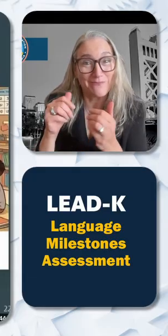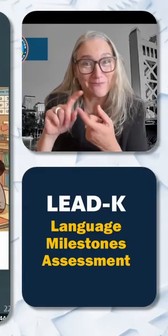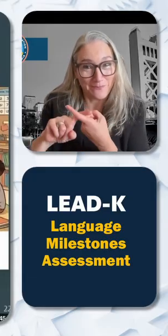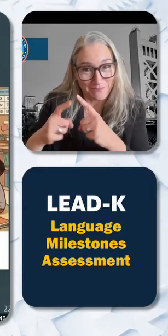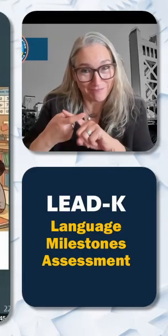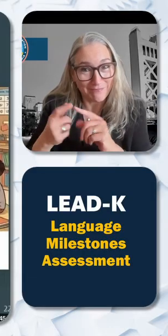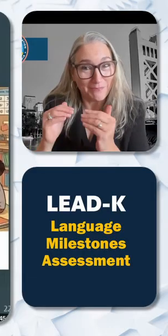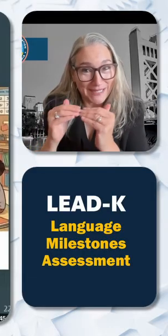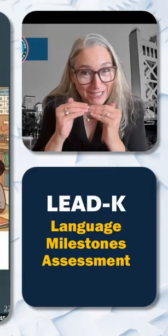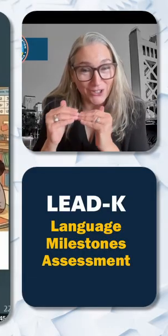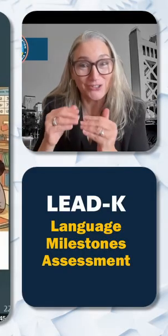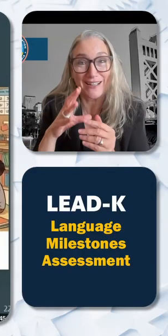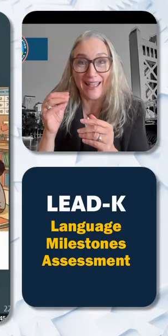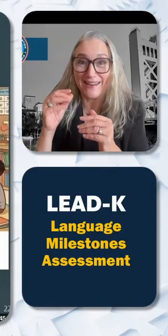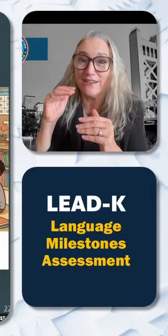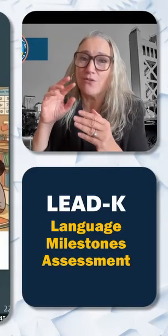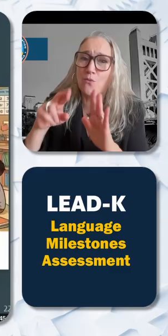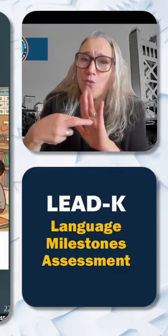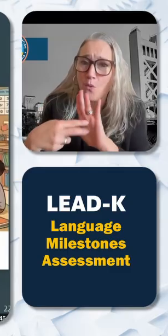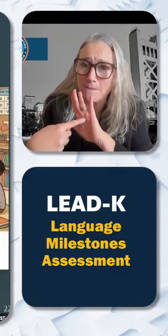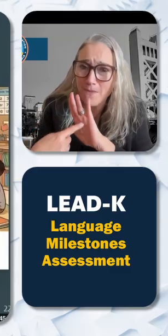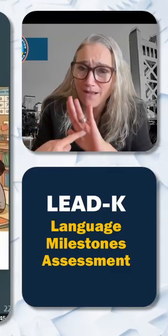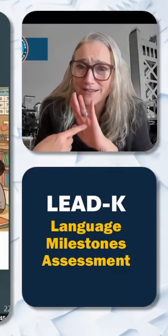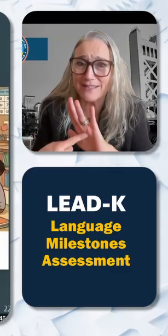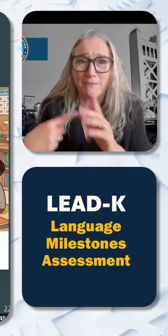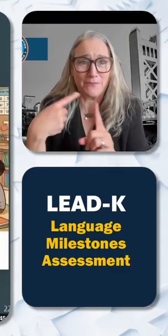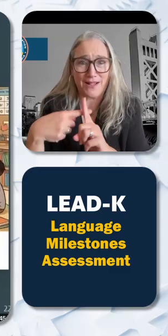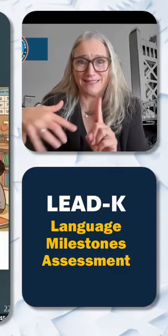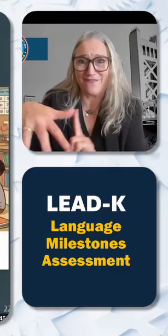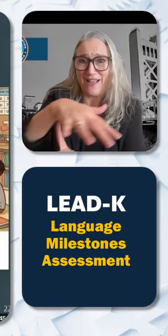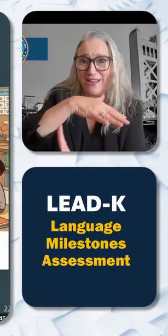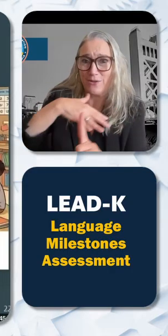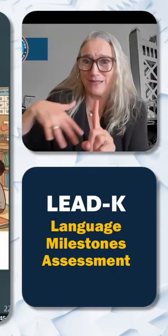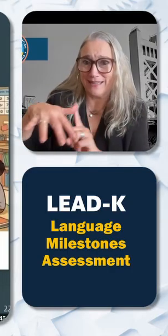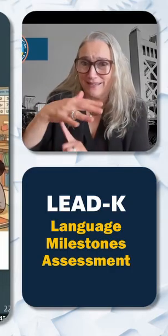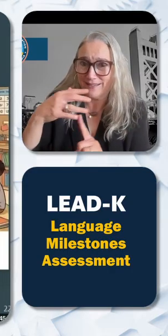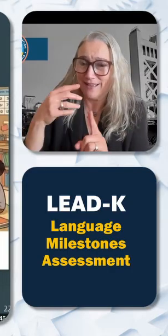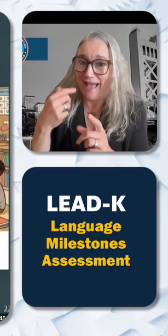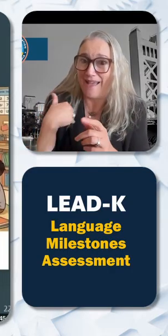This, again, shows incidental learning with their peers, as well as having them in an